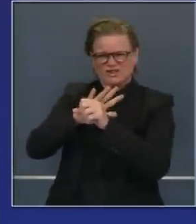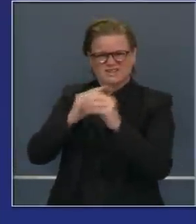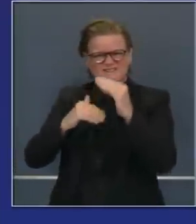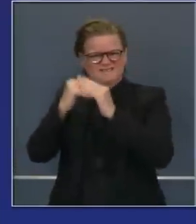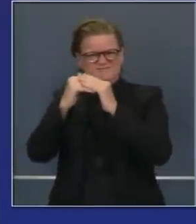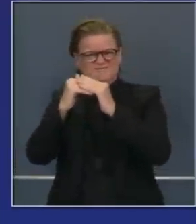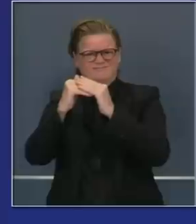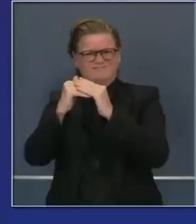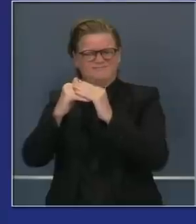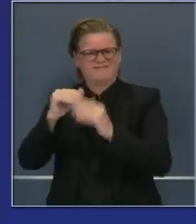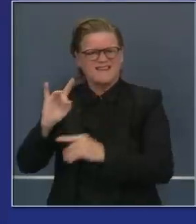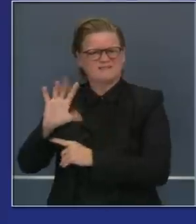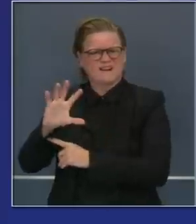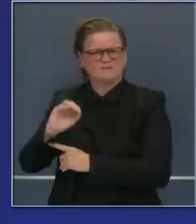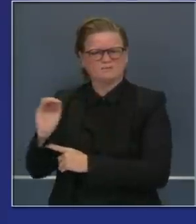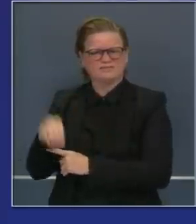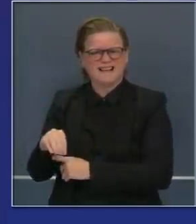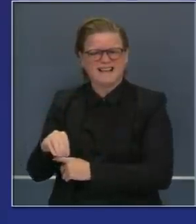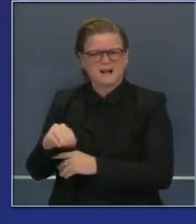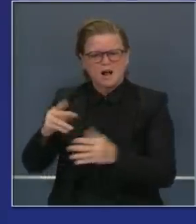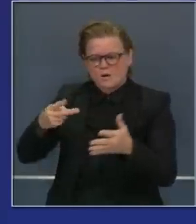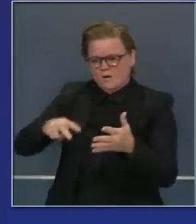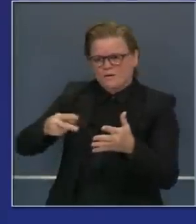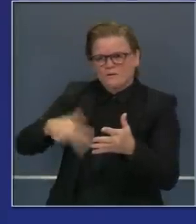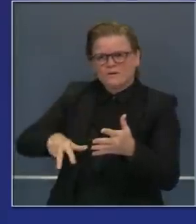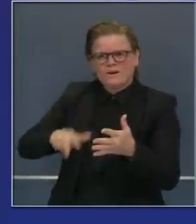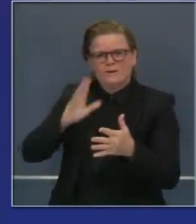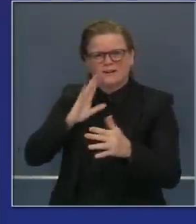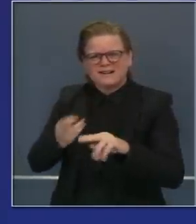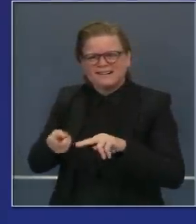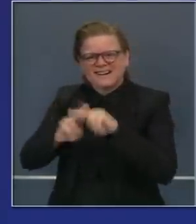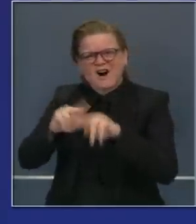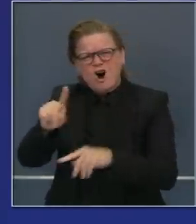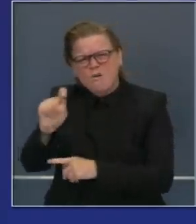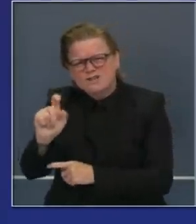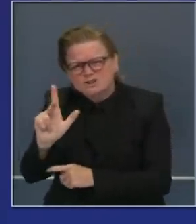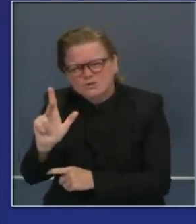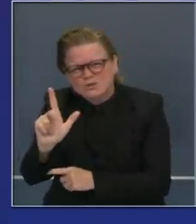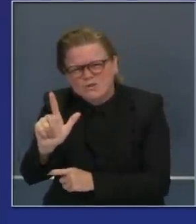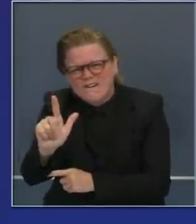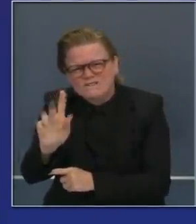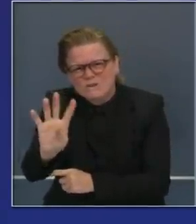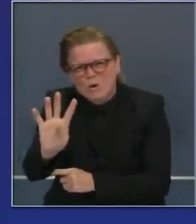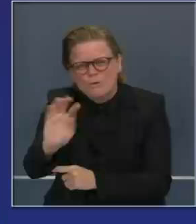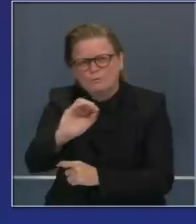JUST IN EARLY DECEMBER, THAT IS